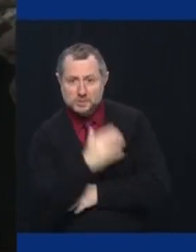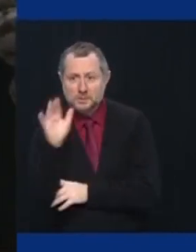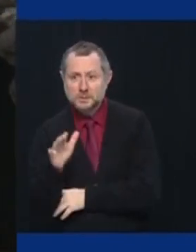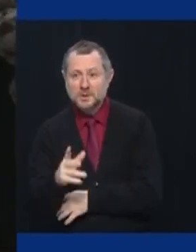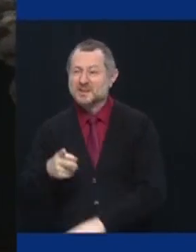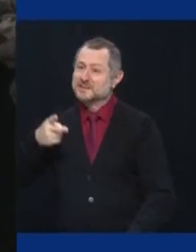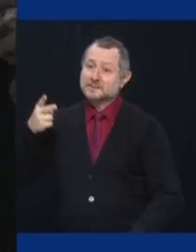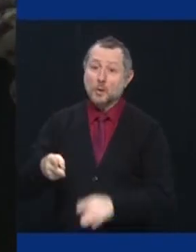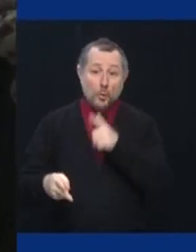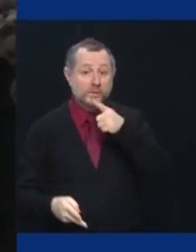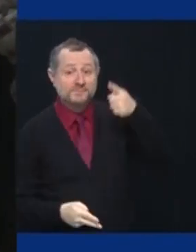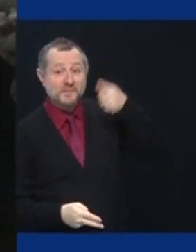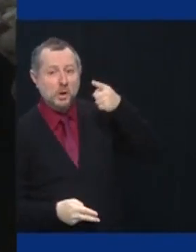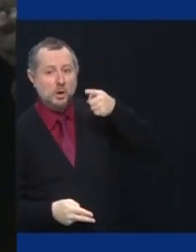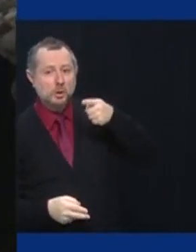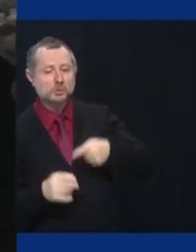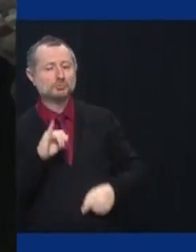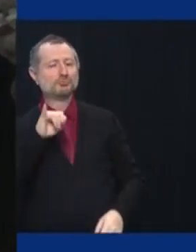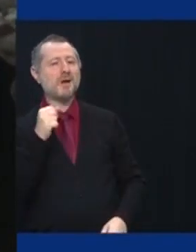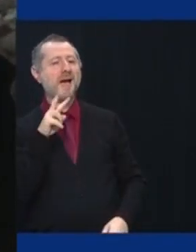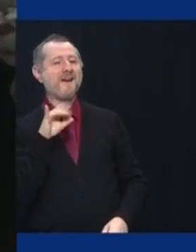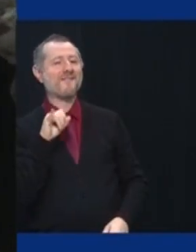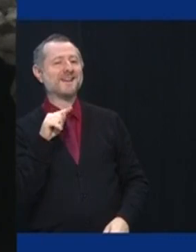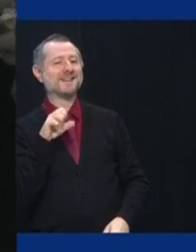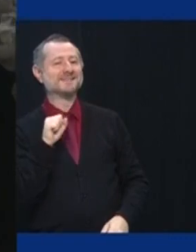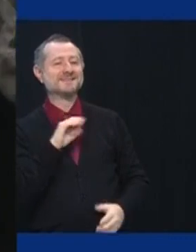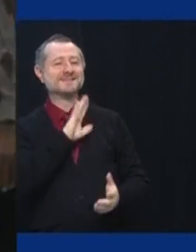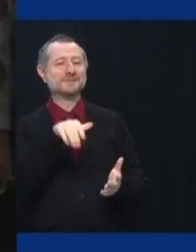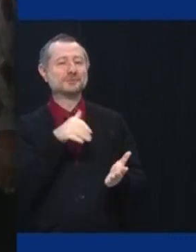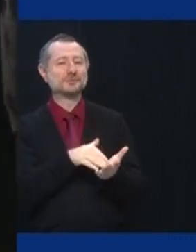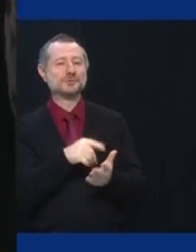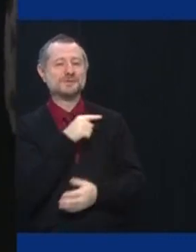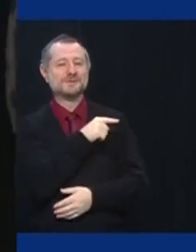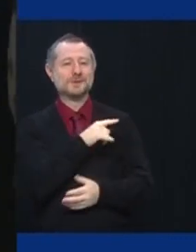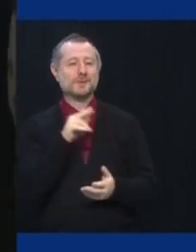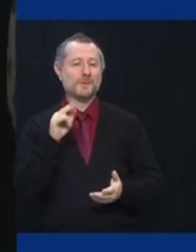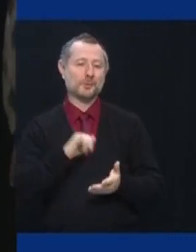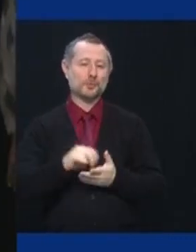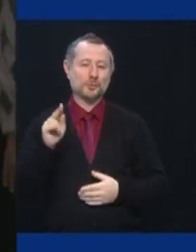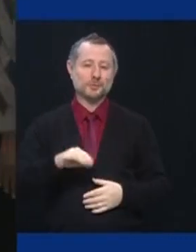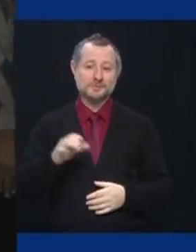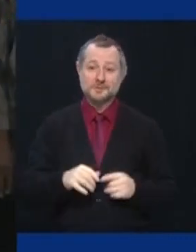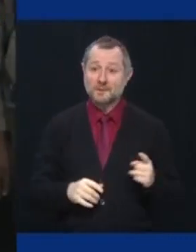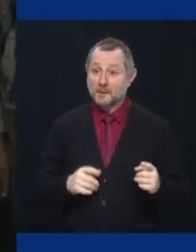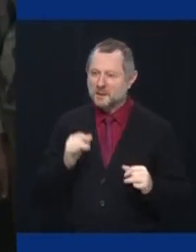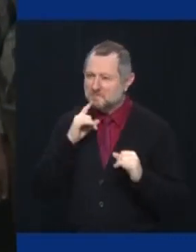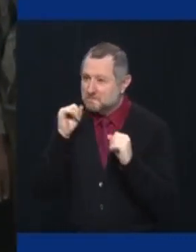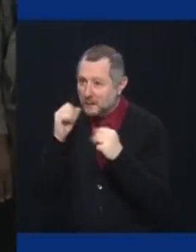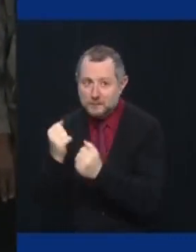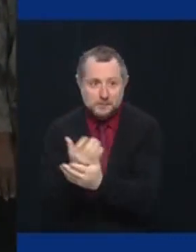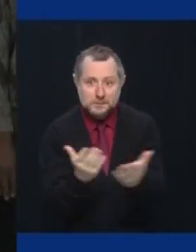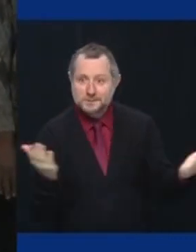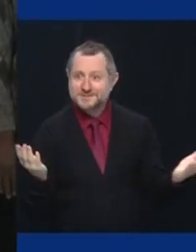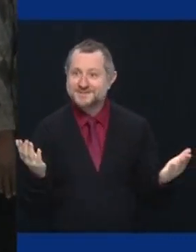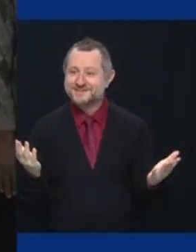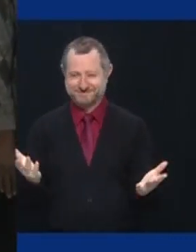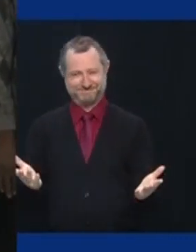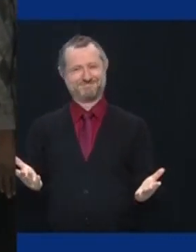IT DID 9,500 VACCINATIONS IN THE PAST 24 HOURS. SECOND ONLY TO JAVITS CENTER.